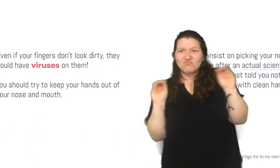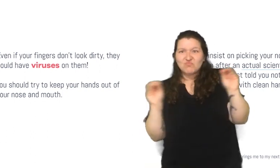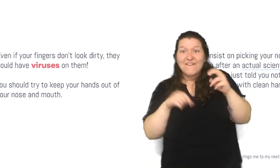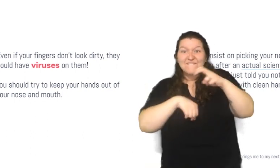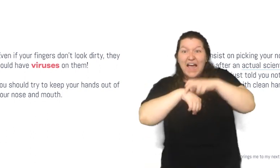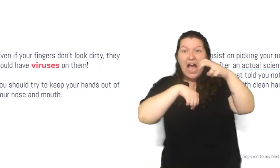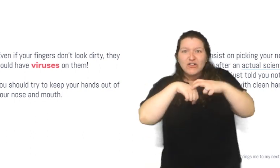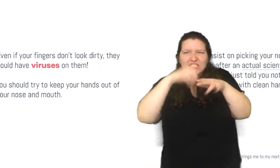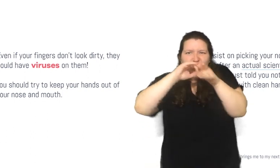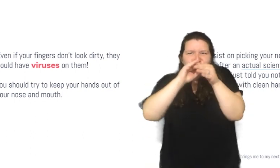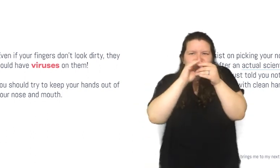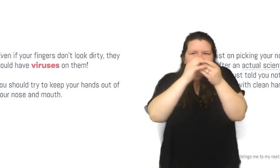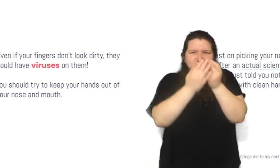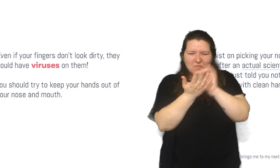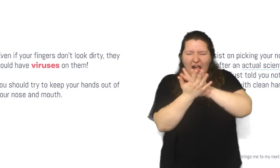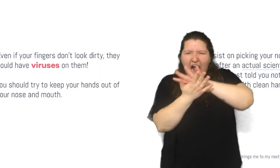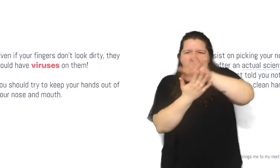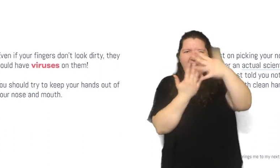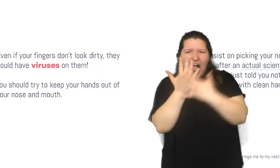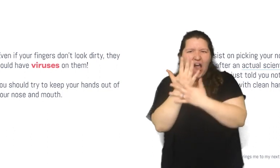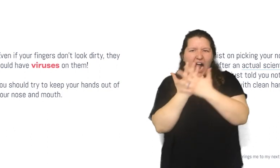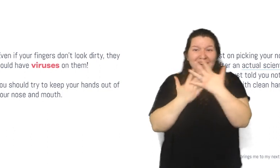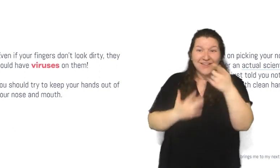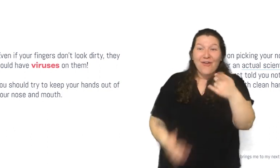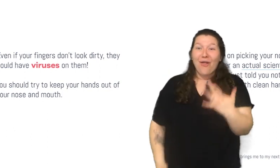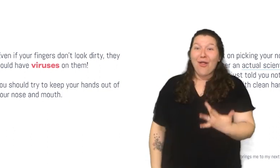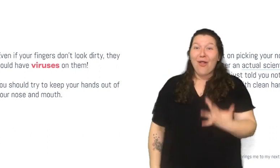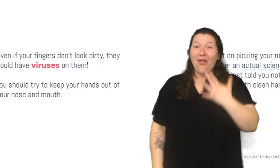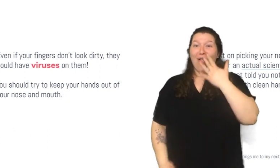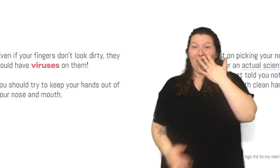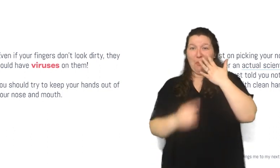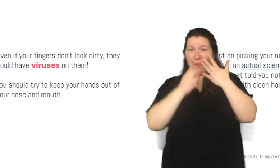You should try to keep your hands out of your nose and mouth.